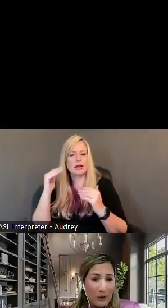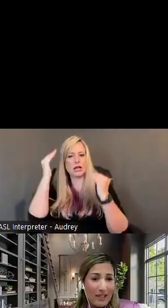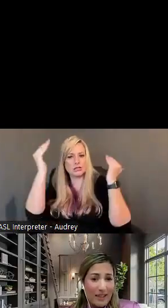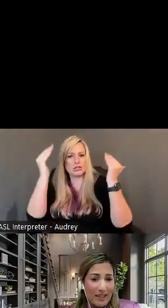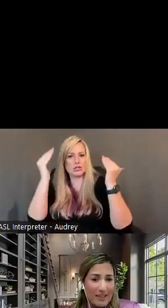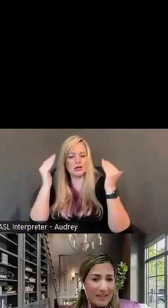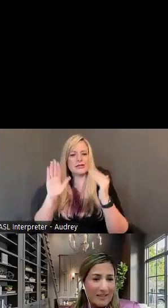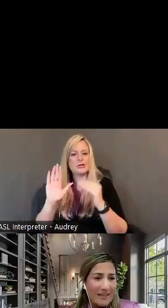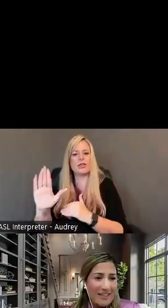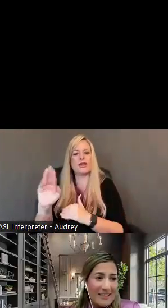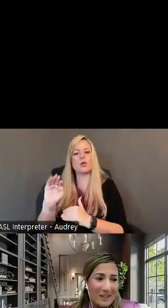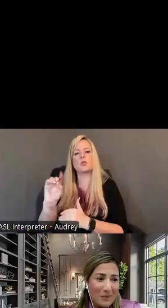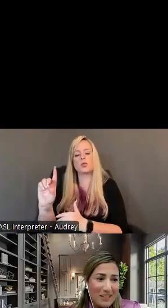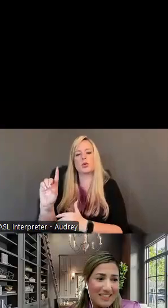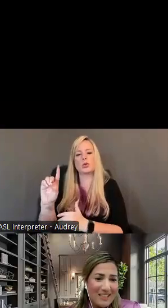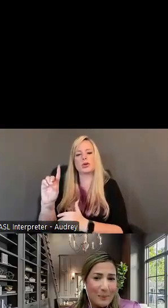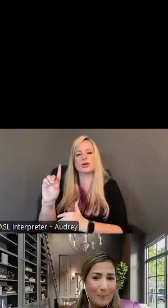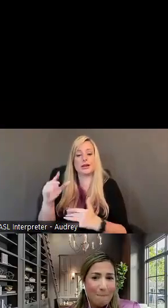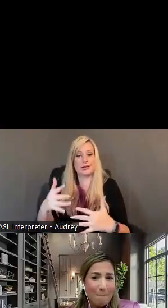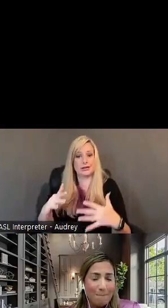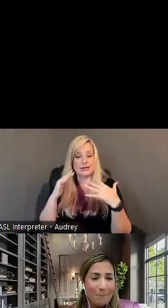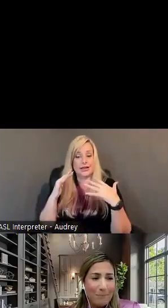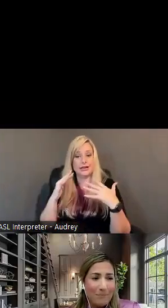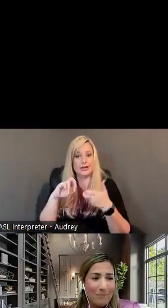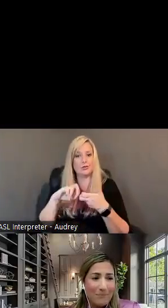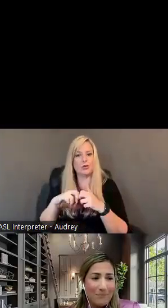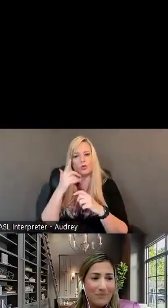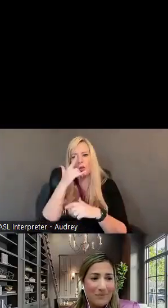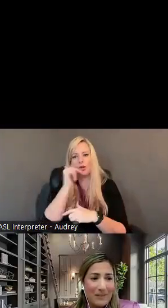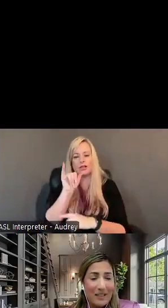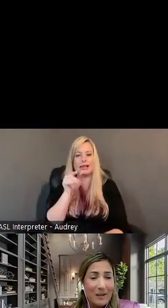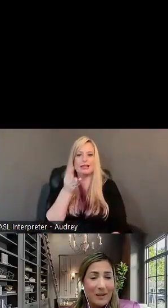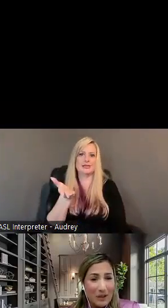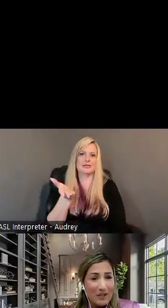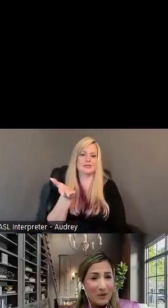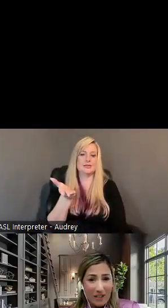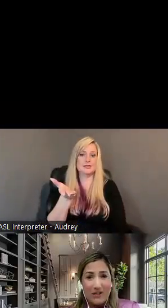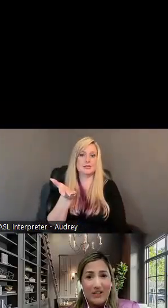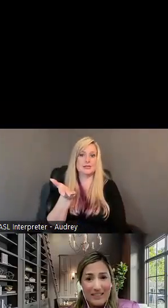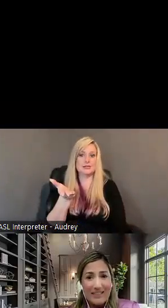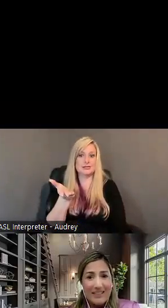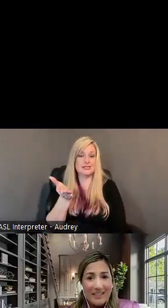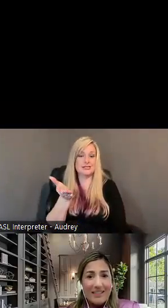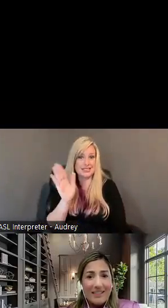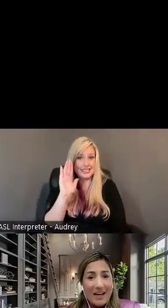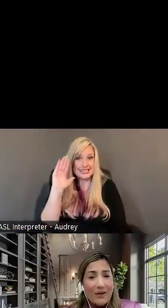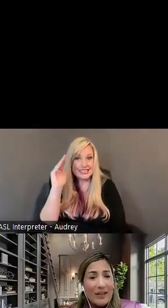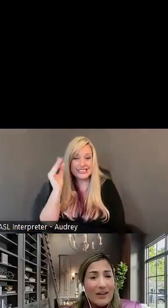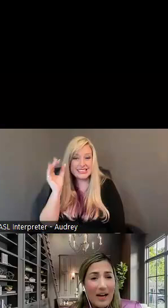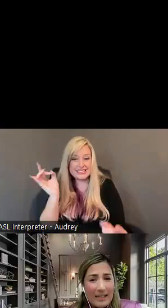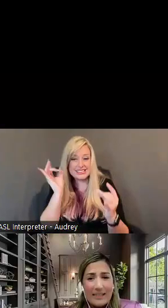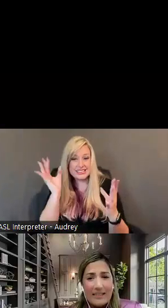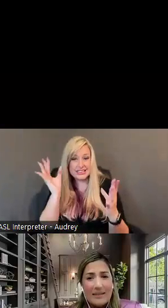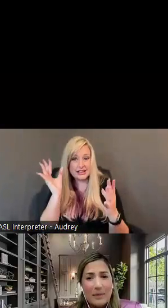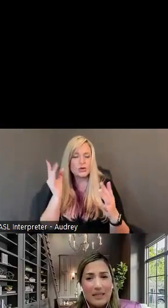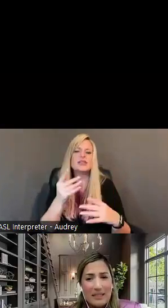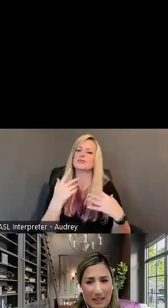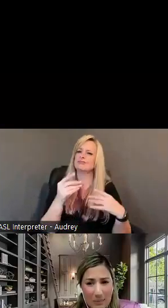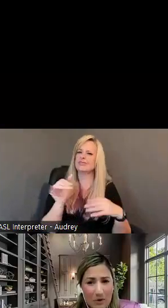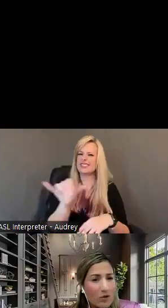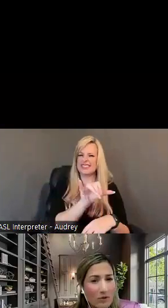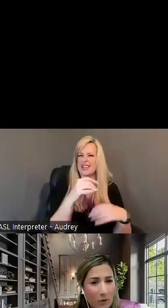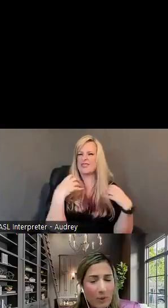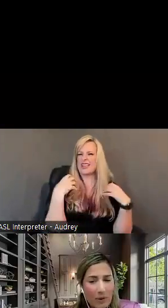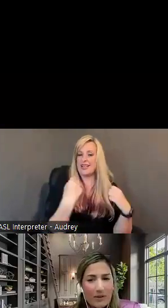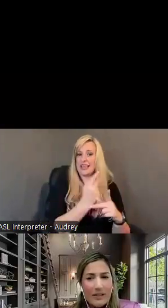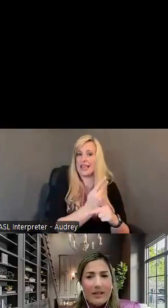like this. Next slide, please. Pretty treacherous. Healthcare access may seem straightforward,